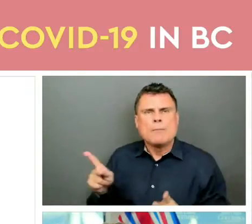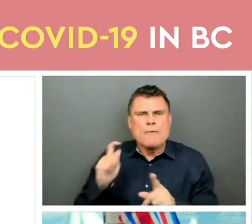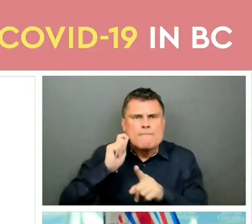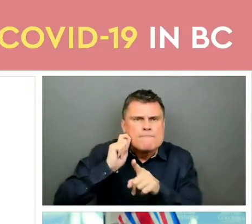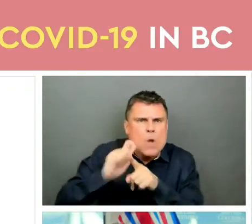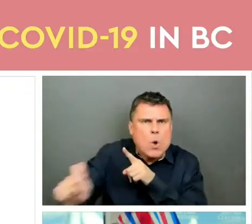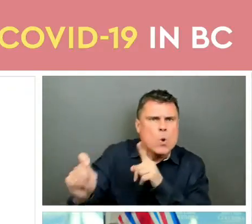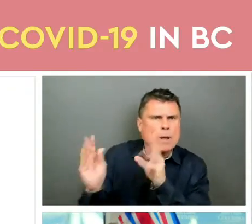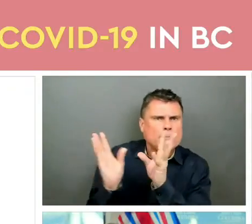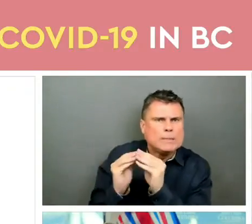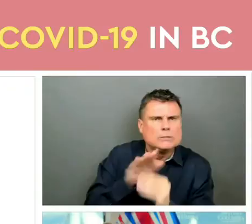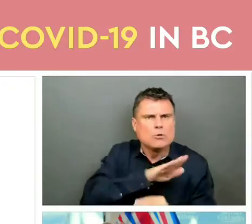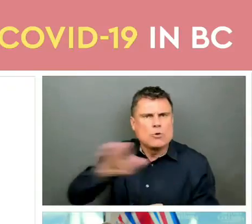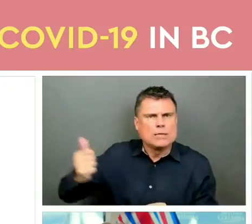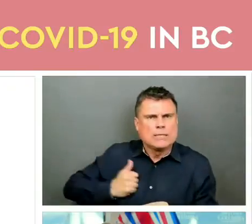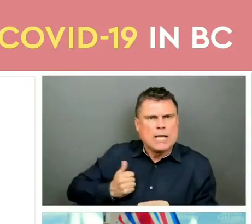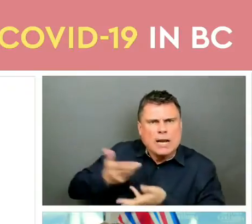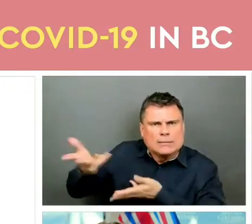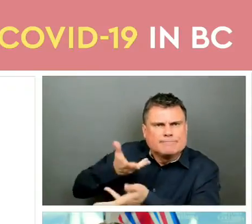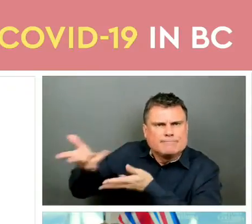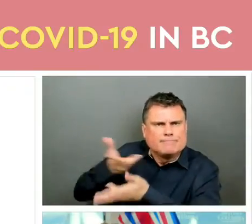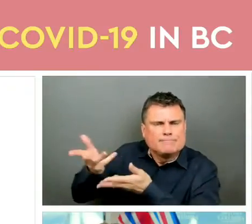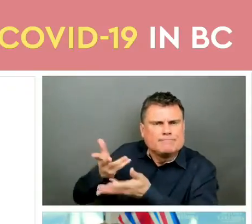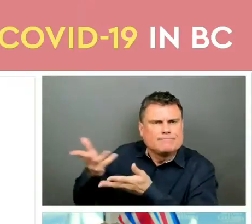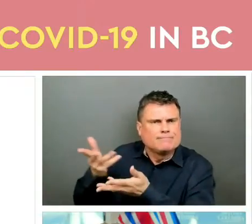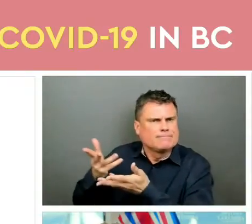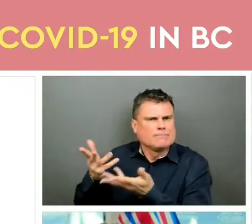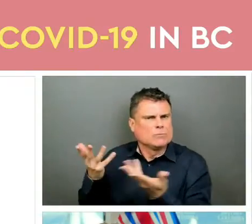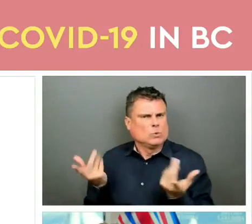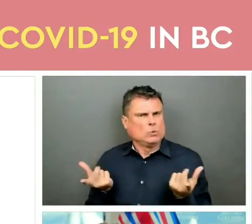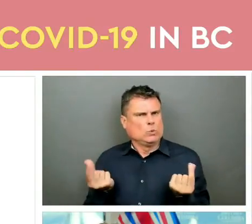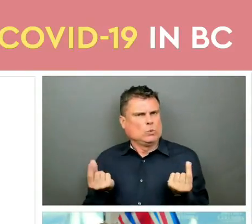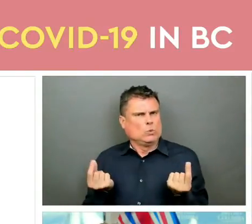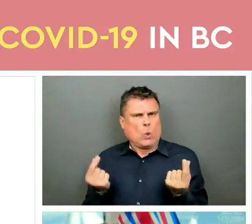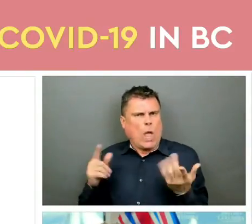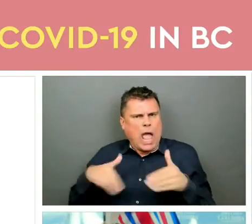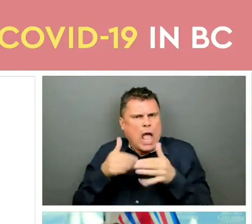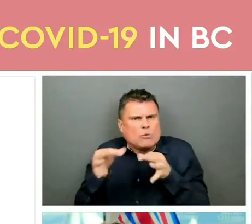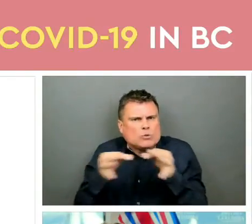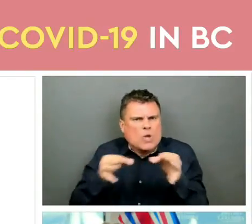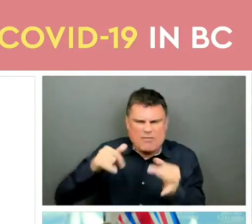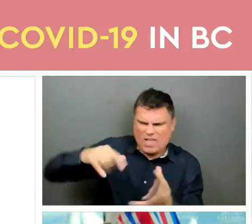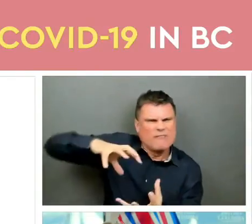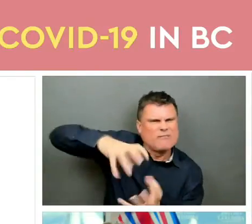define as a variant of concern or a variant under investigation. And what criteria we're going